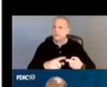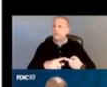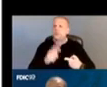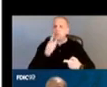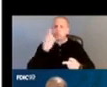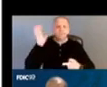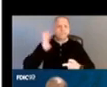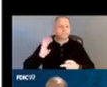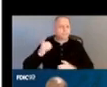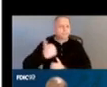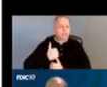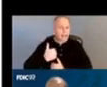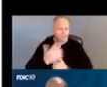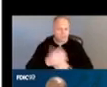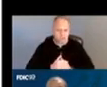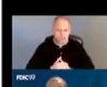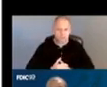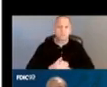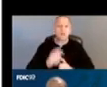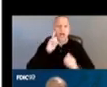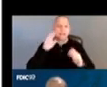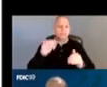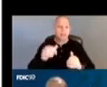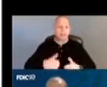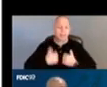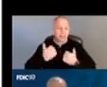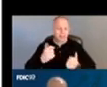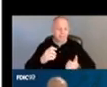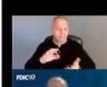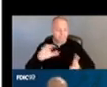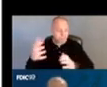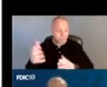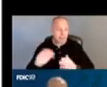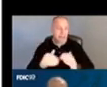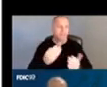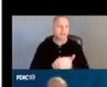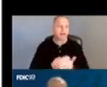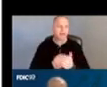Planning for unexpected life events and how to be financially prepared for disasters.